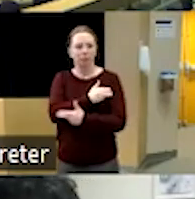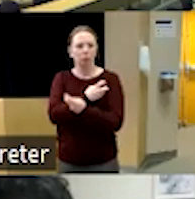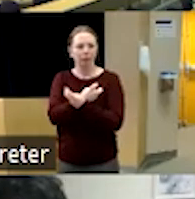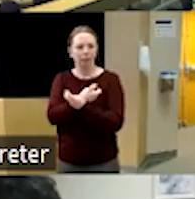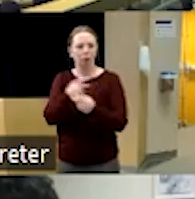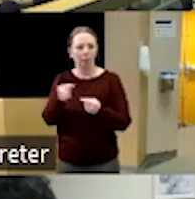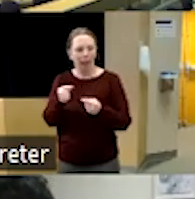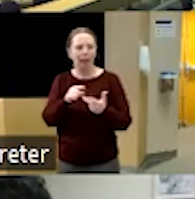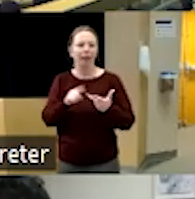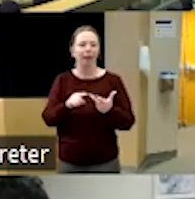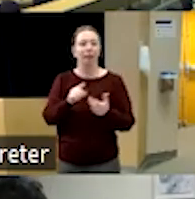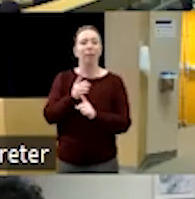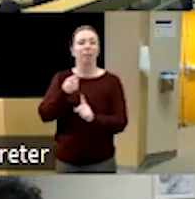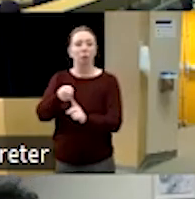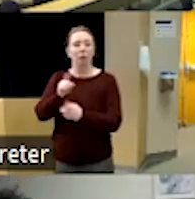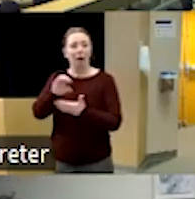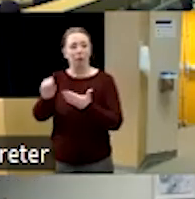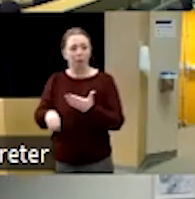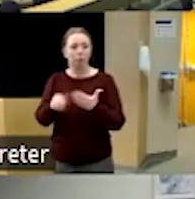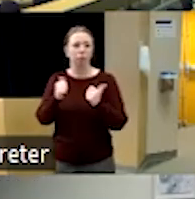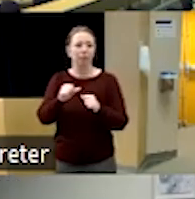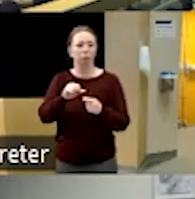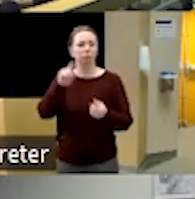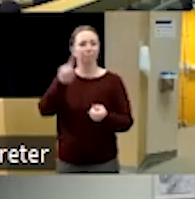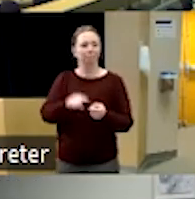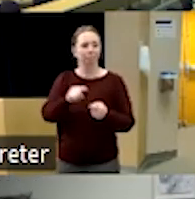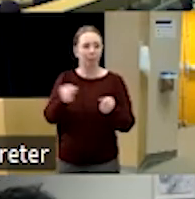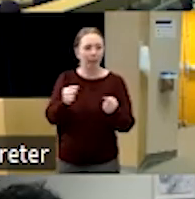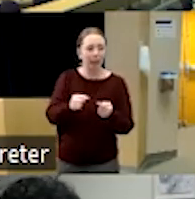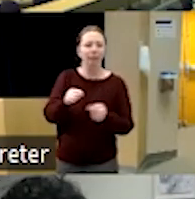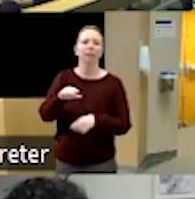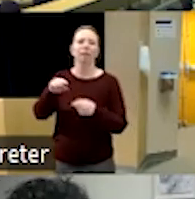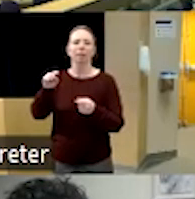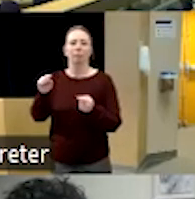intensity mood and Adverse Events and they also looked in other ones and just so you understand